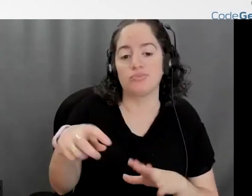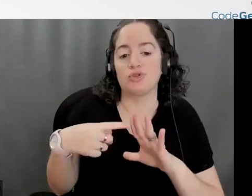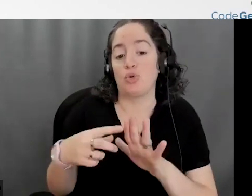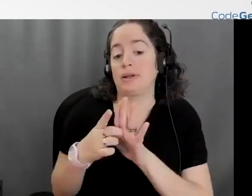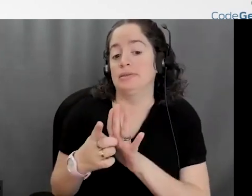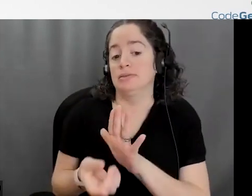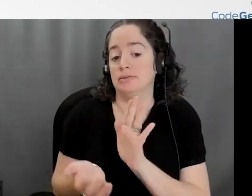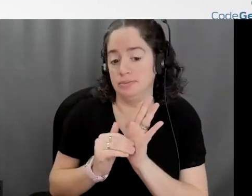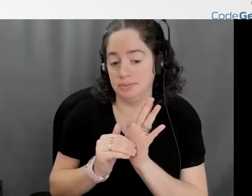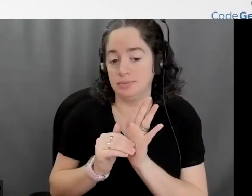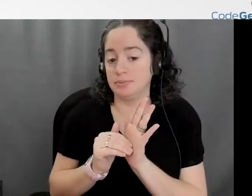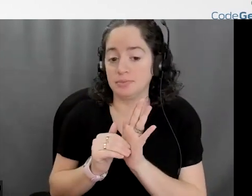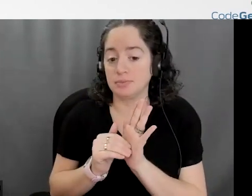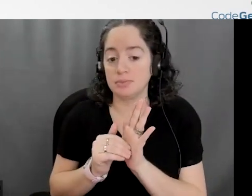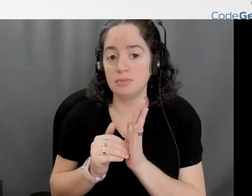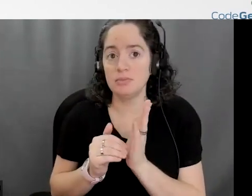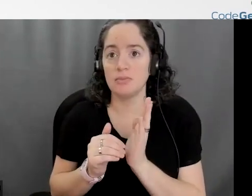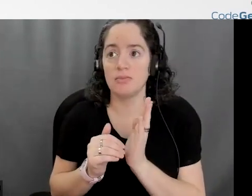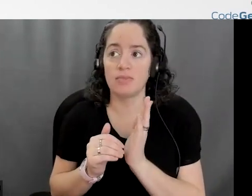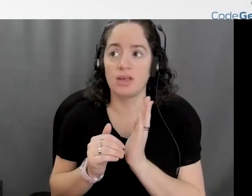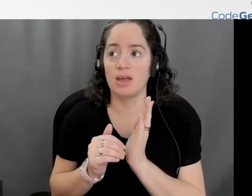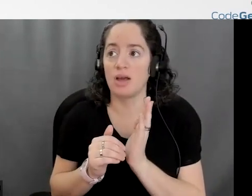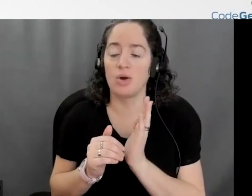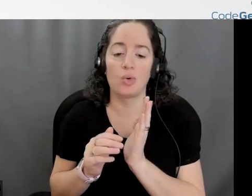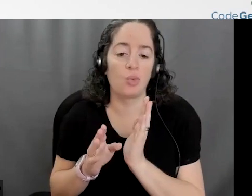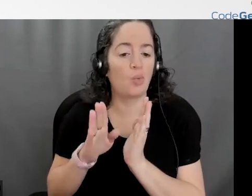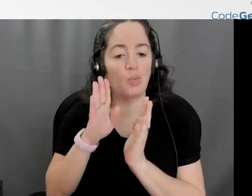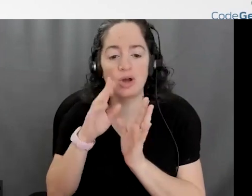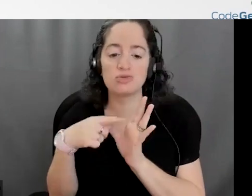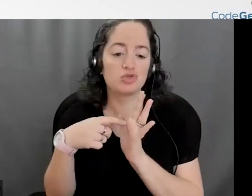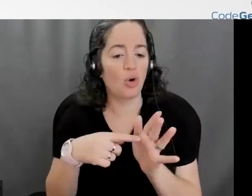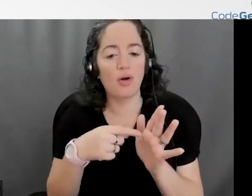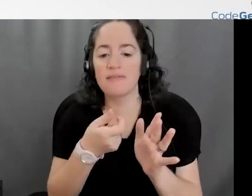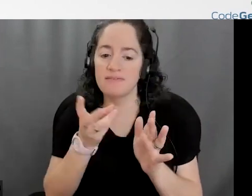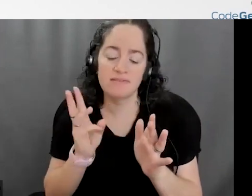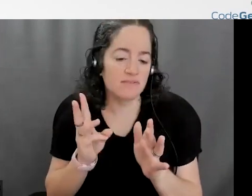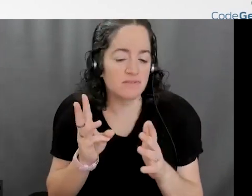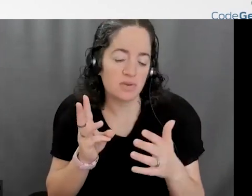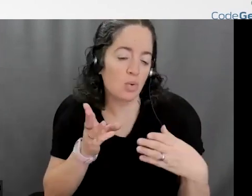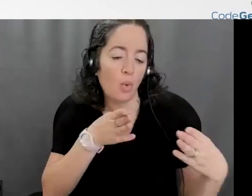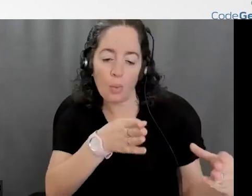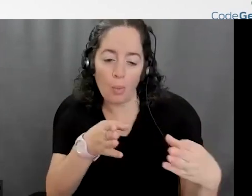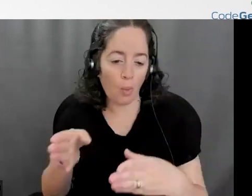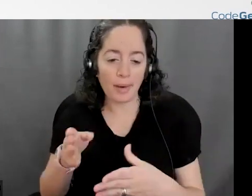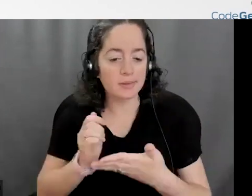and just give you an overview of some of the usability features that we've inserted in here.